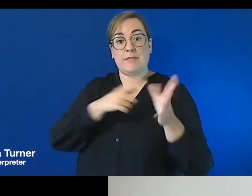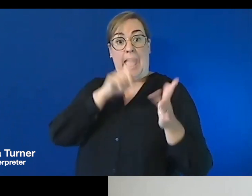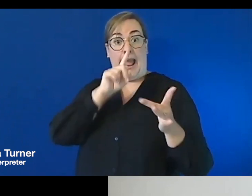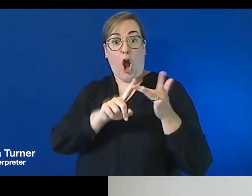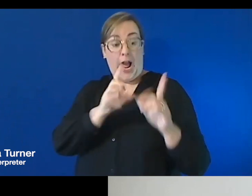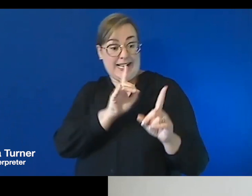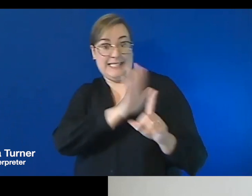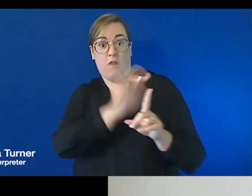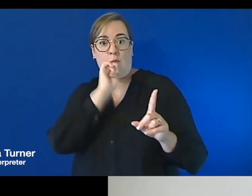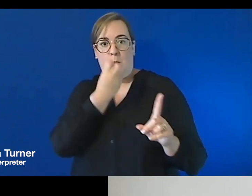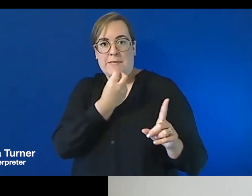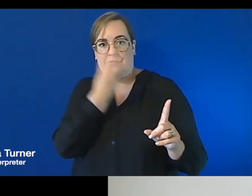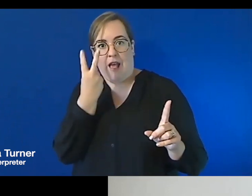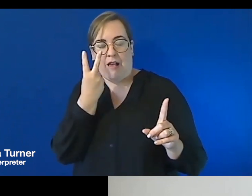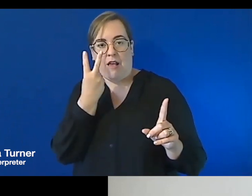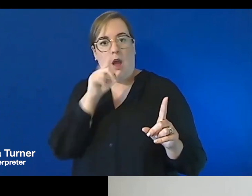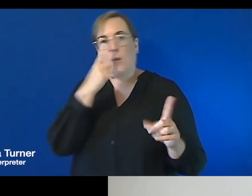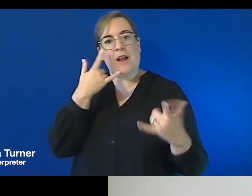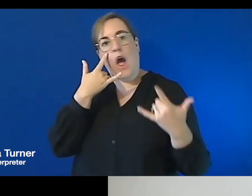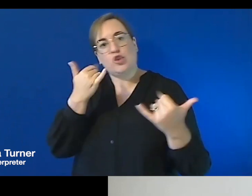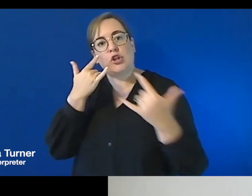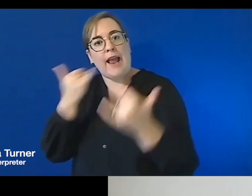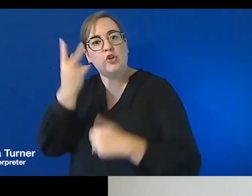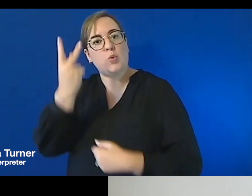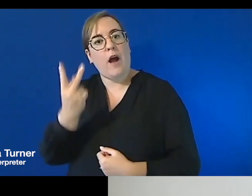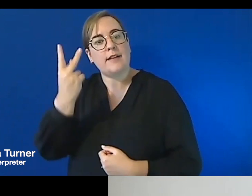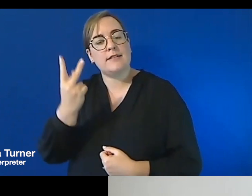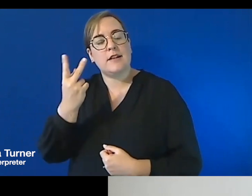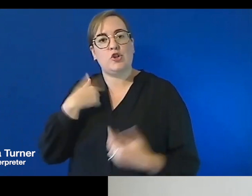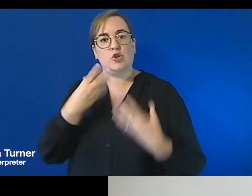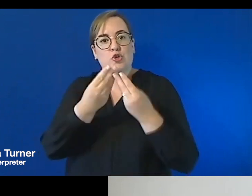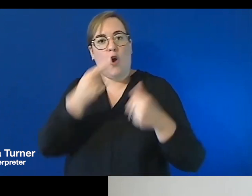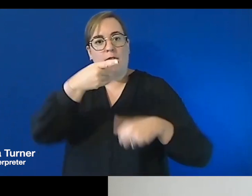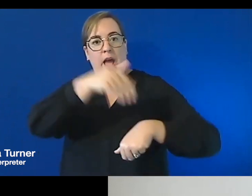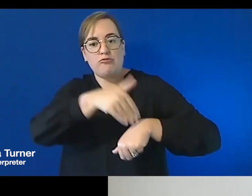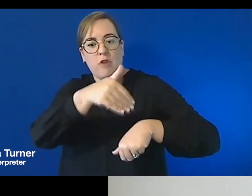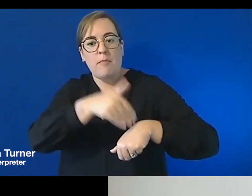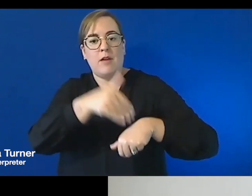not able to use double check principle to solve it, filter bubble, technical fixes and so on.